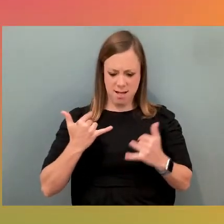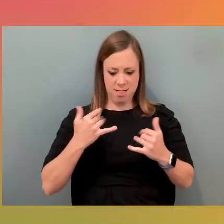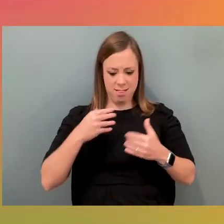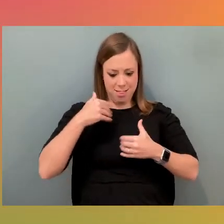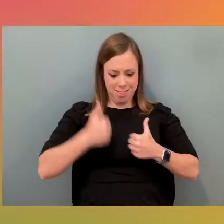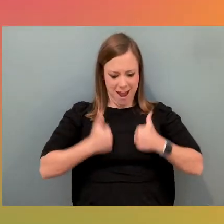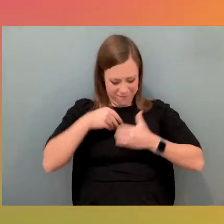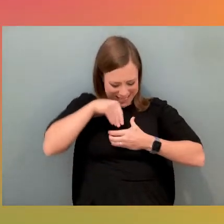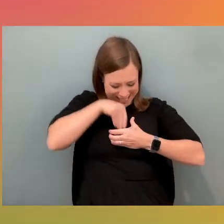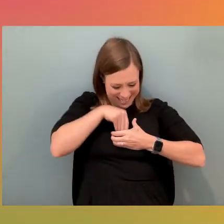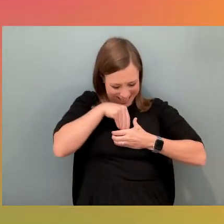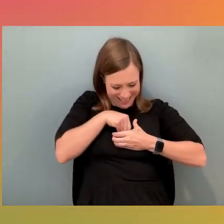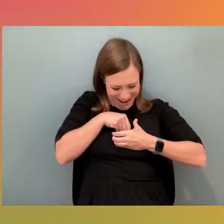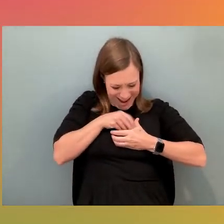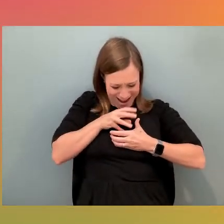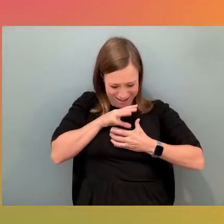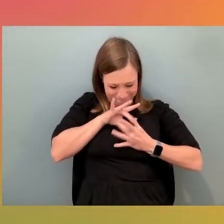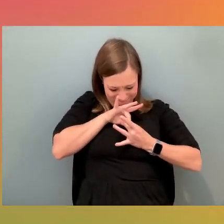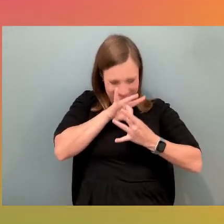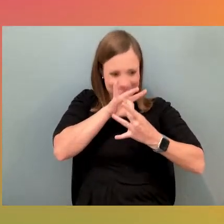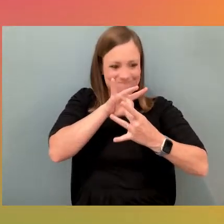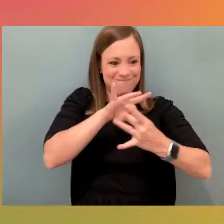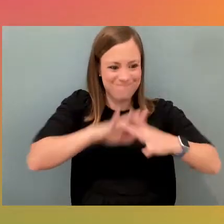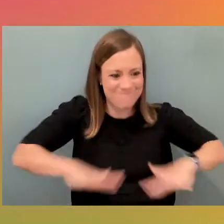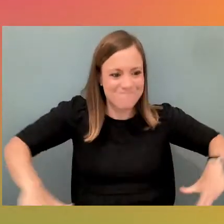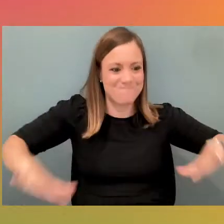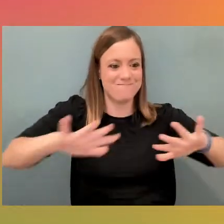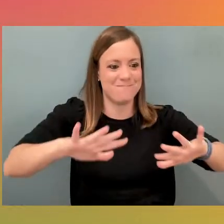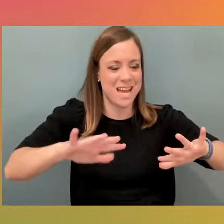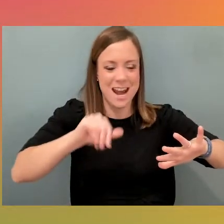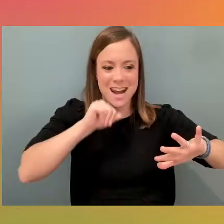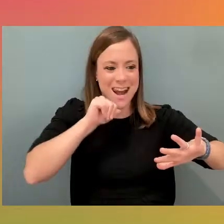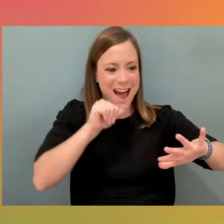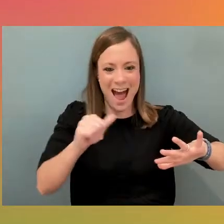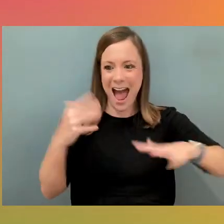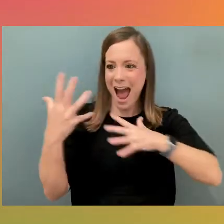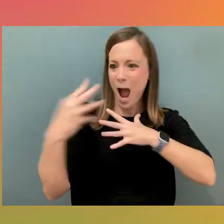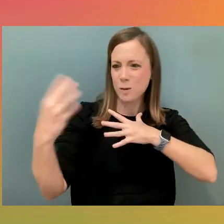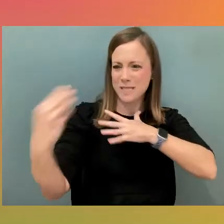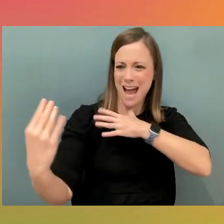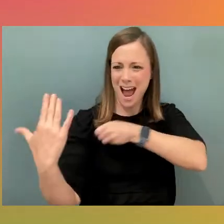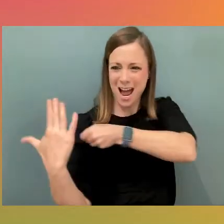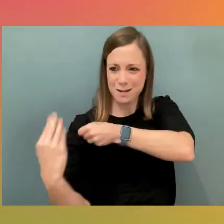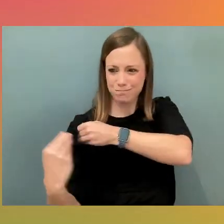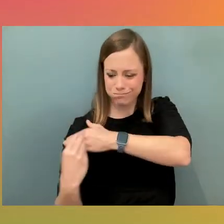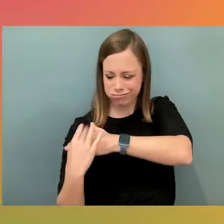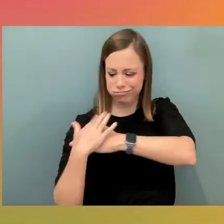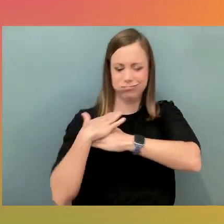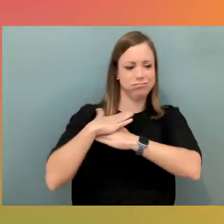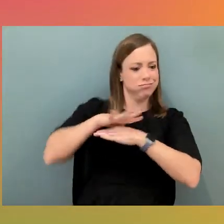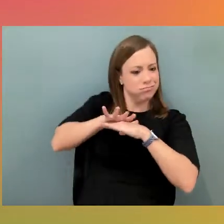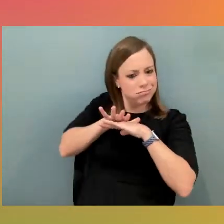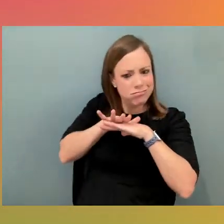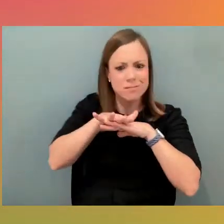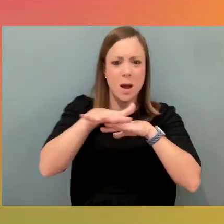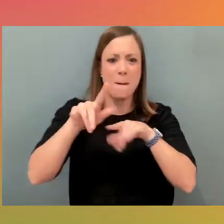SO -- YEAH, LIKE, YOU KNOW, FEELING THAT LIFE IS FROM THE INSIDE OUT.